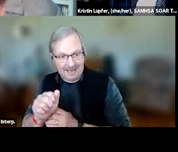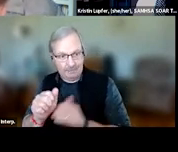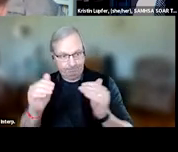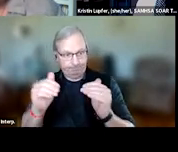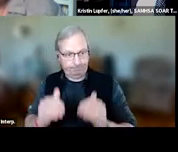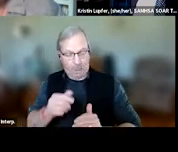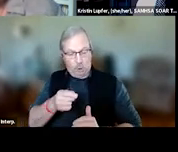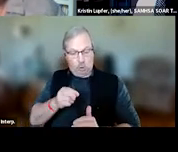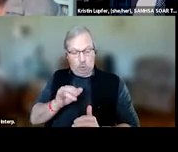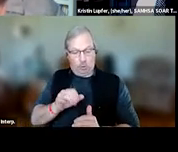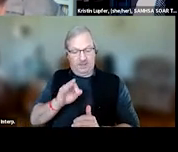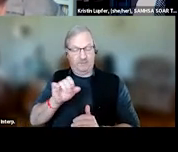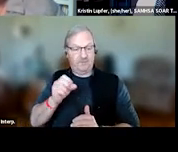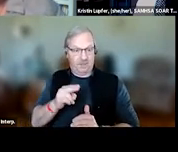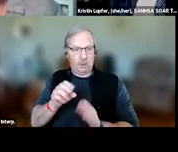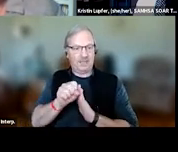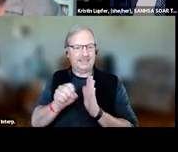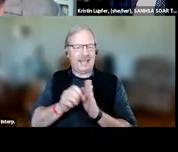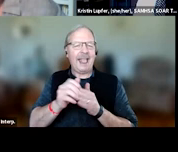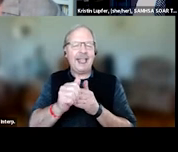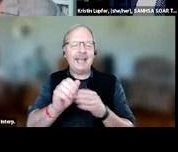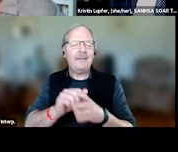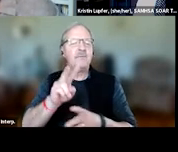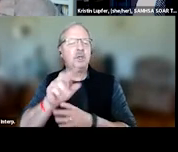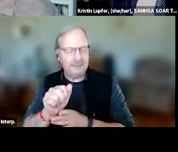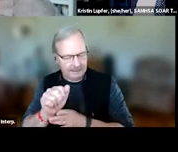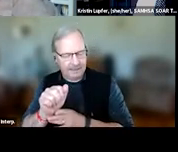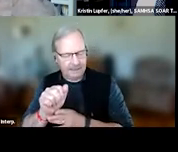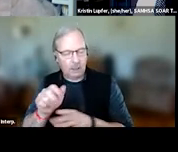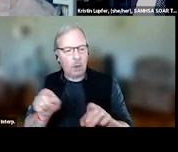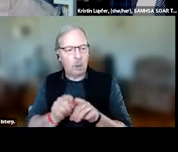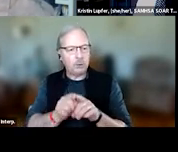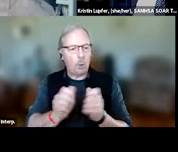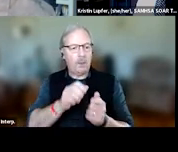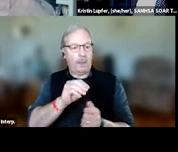who's a SOAR state lead in Virginia, along with Millie Rothwell,